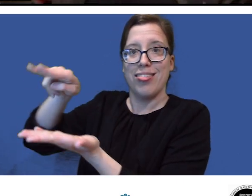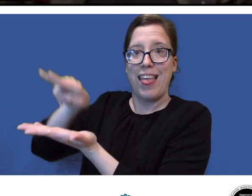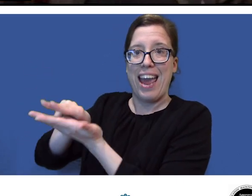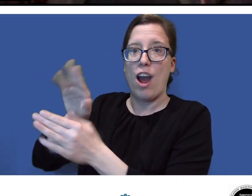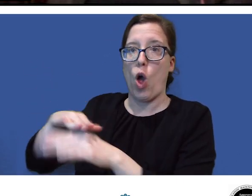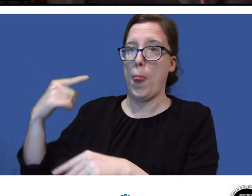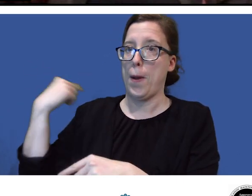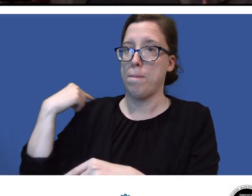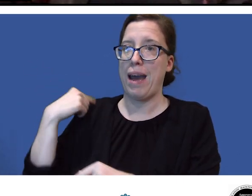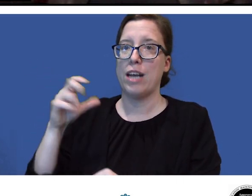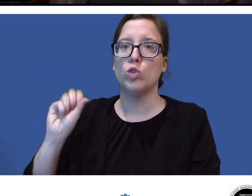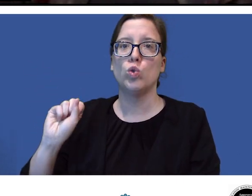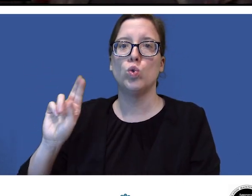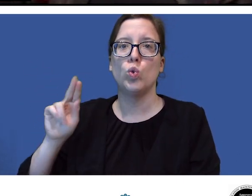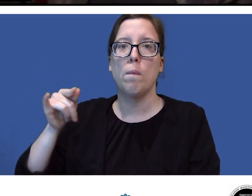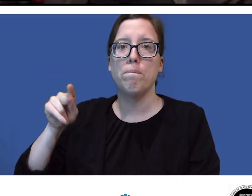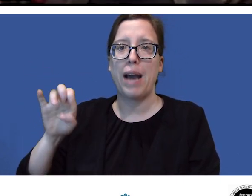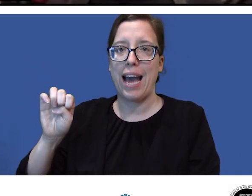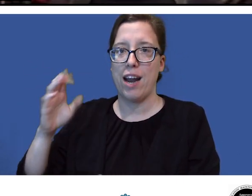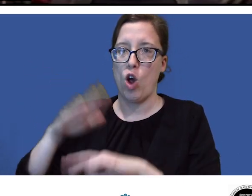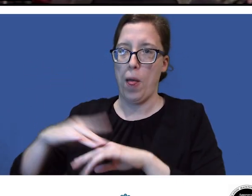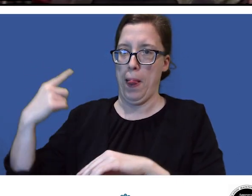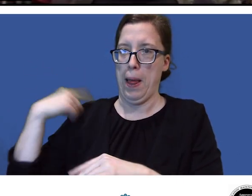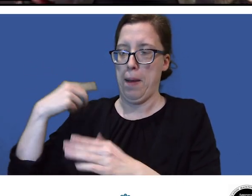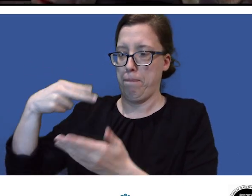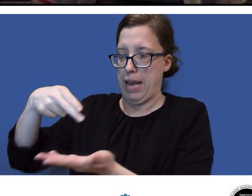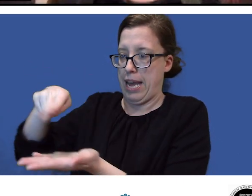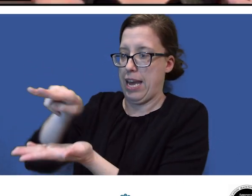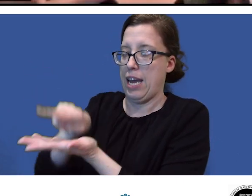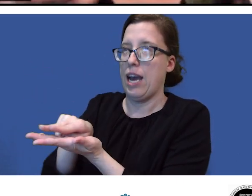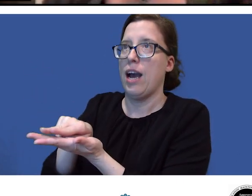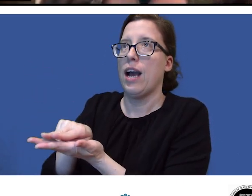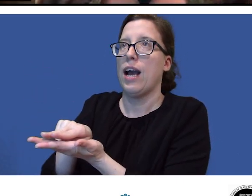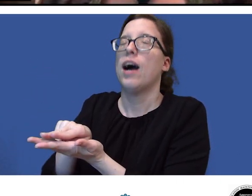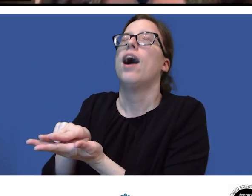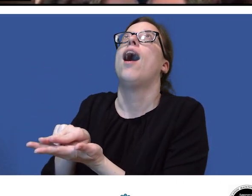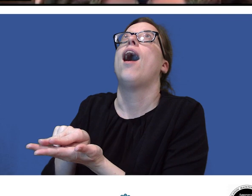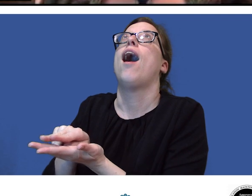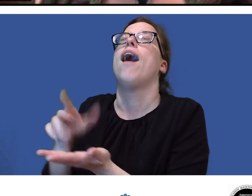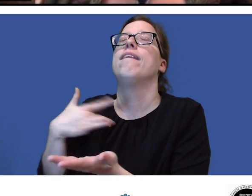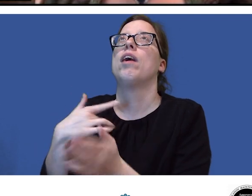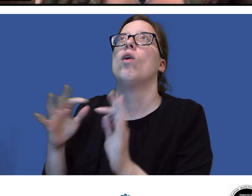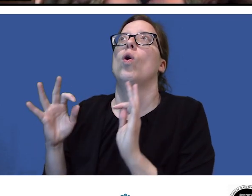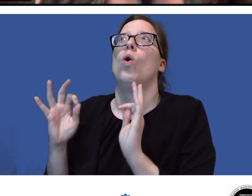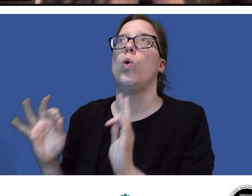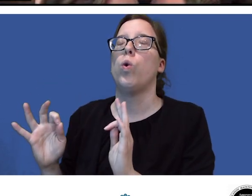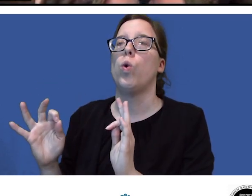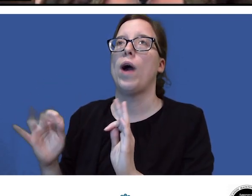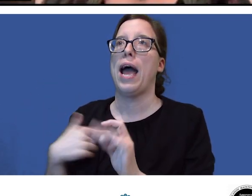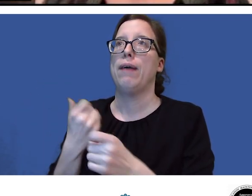oh, this is good. I feel good. I'm safe here. Can they verbalize that to you? No. Can they